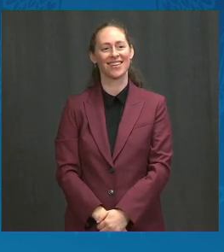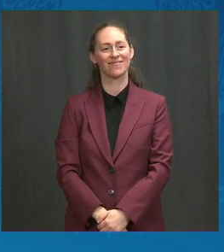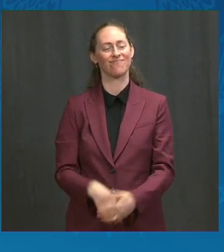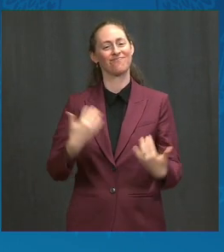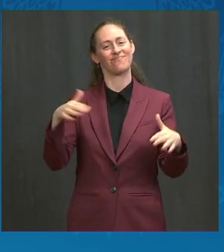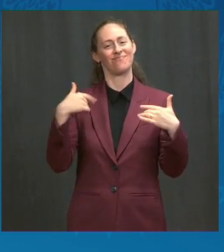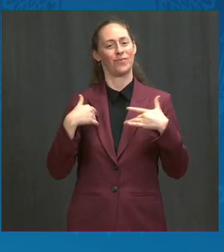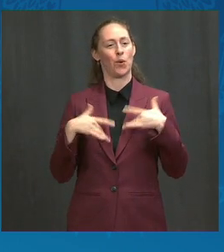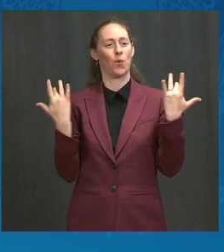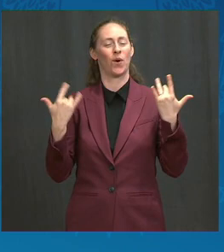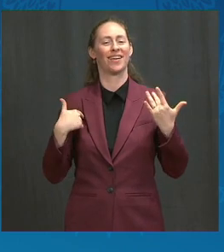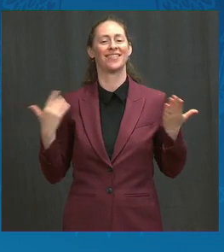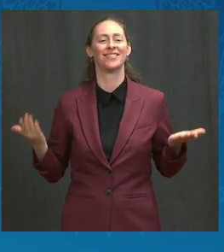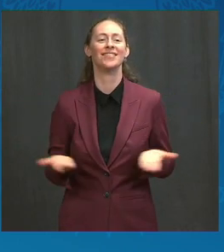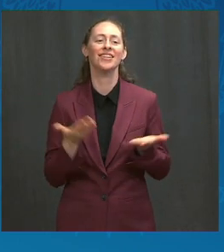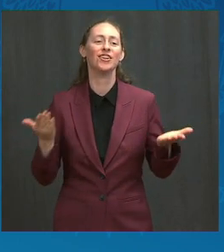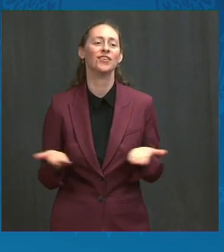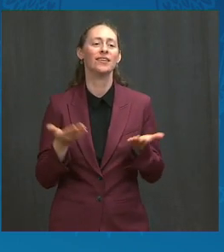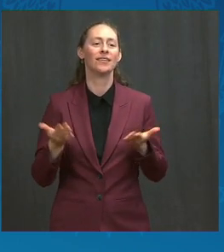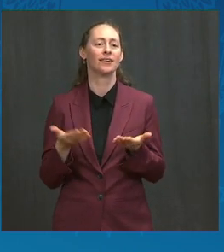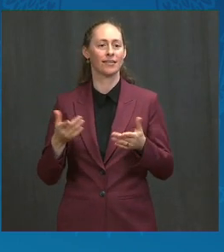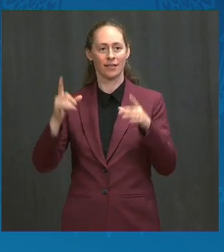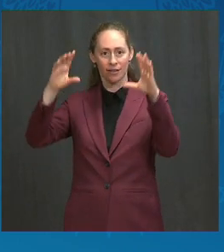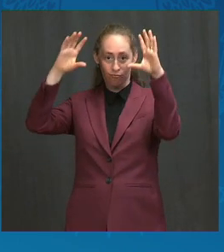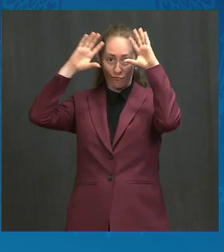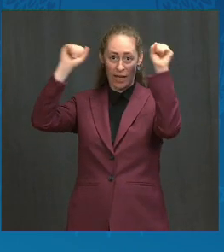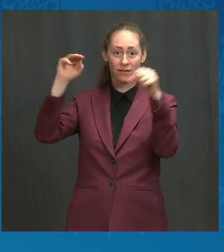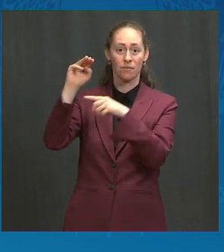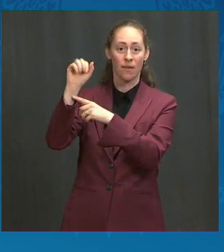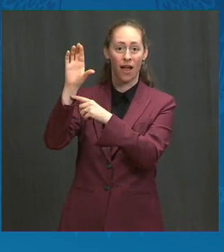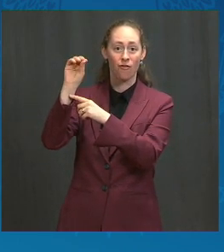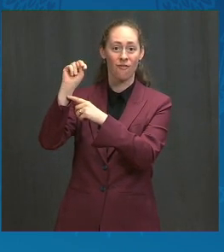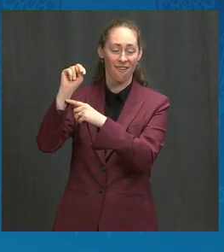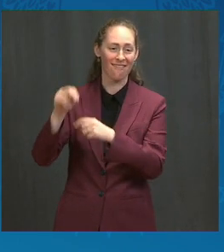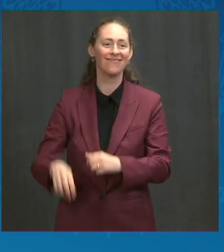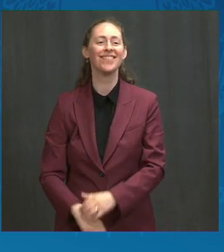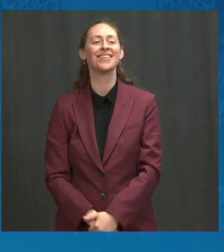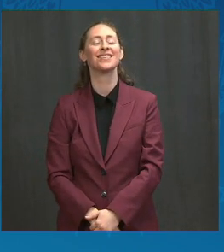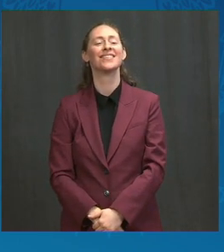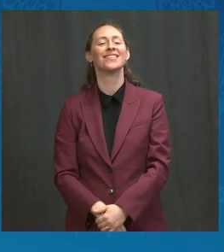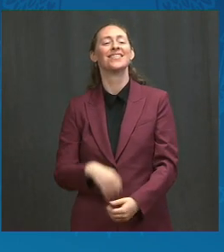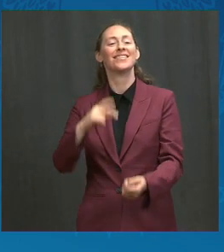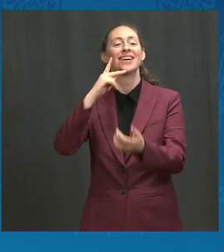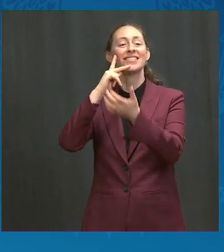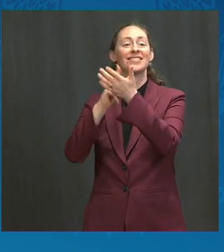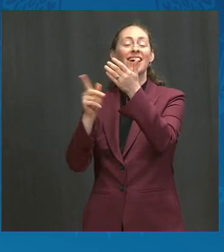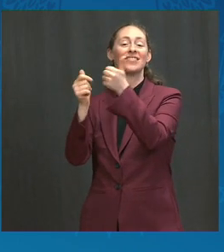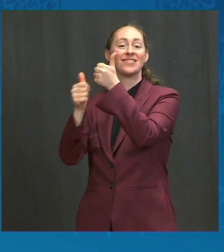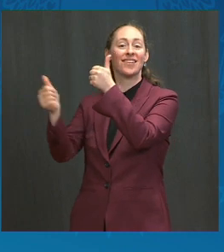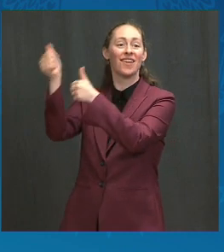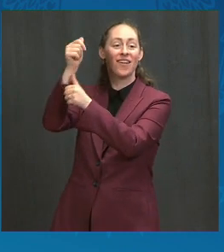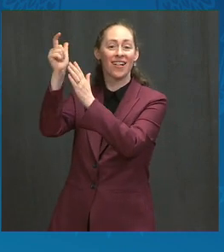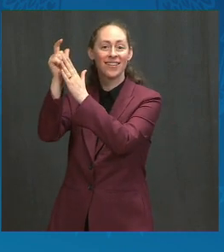President Macron, Mr. Secretary-General, Madam Executive Director, Shantel,